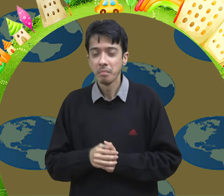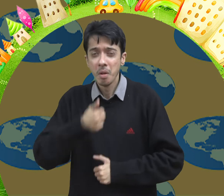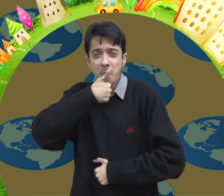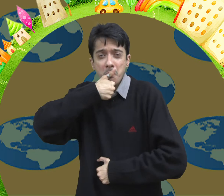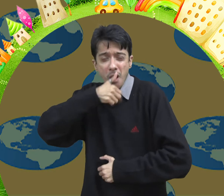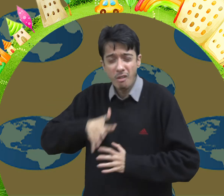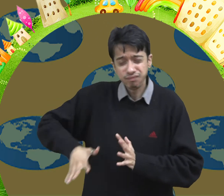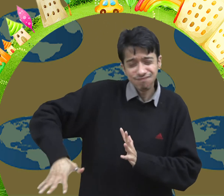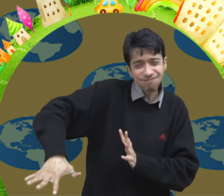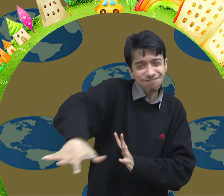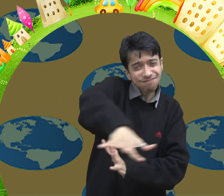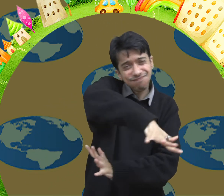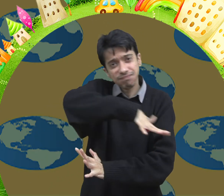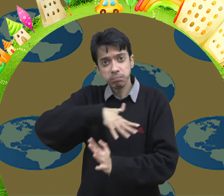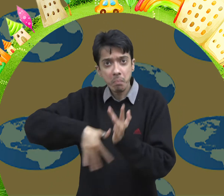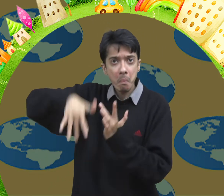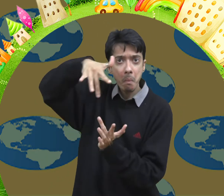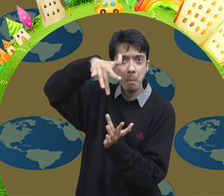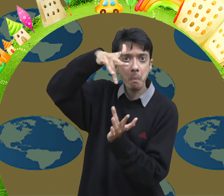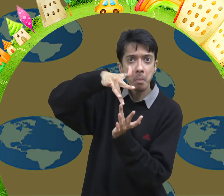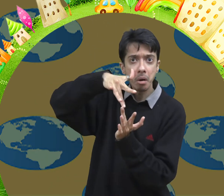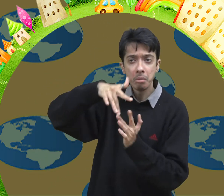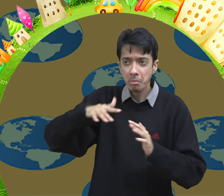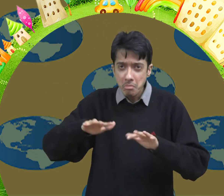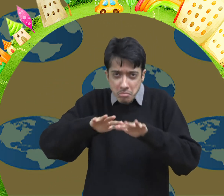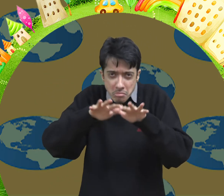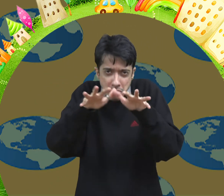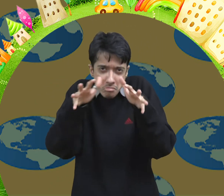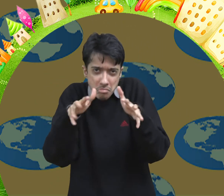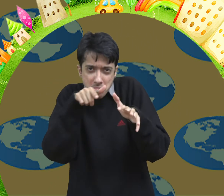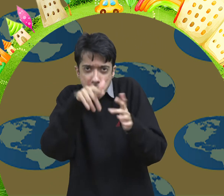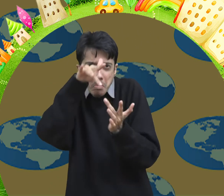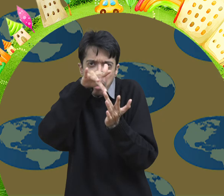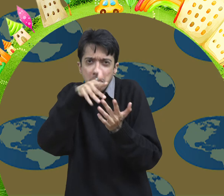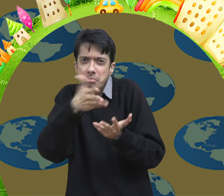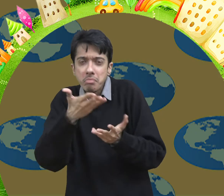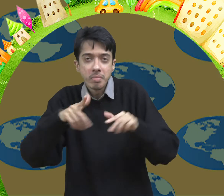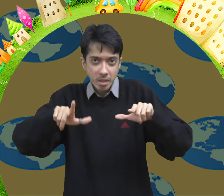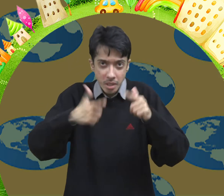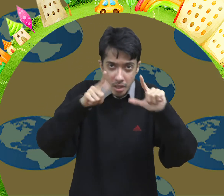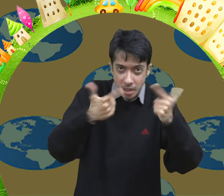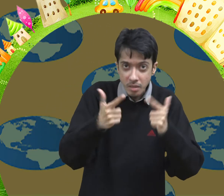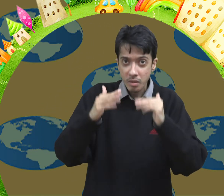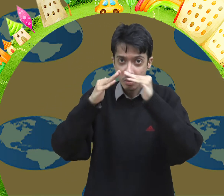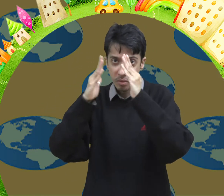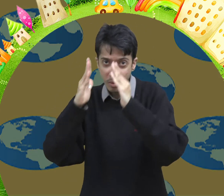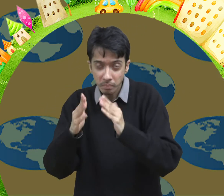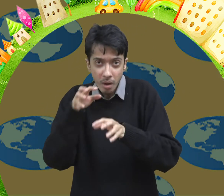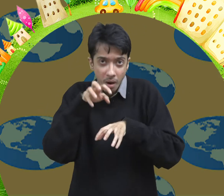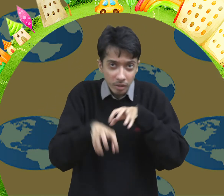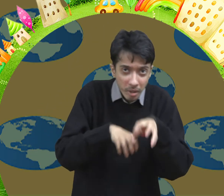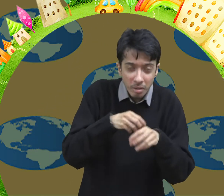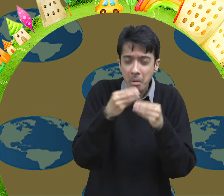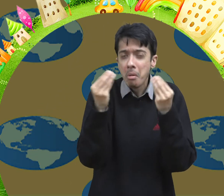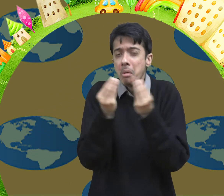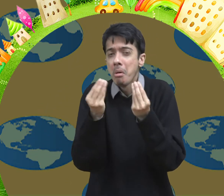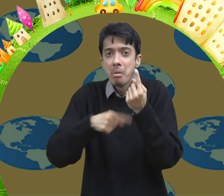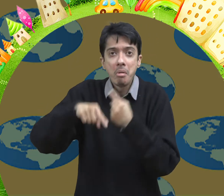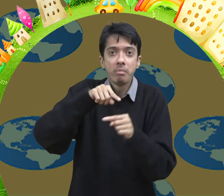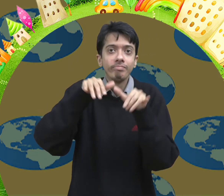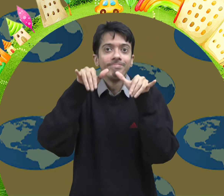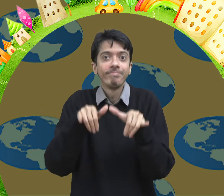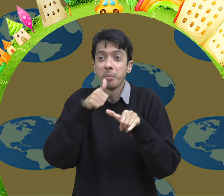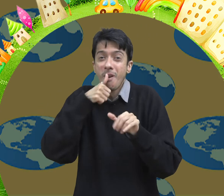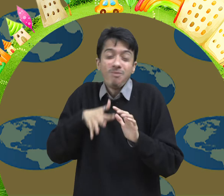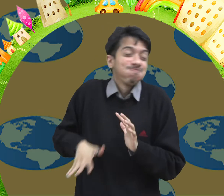3. Island - A piece of land surrounded by water on all sides is called an island.